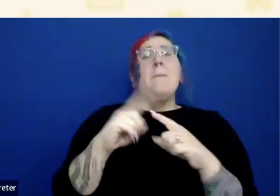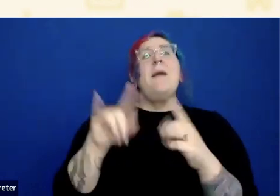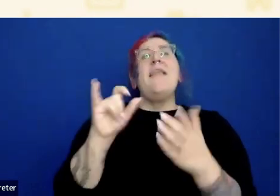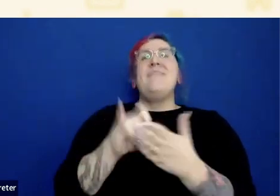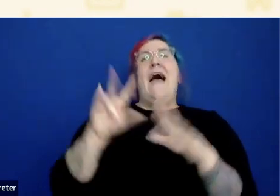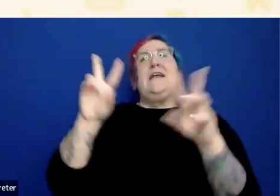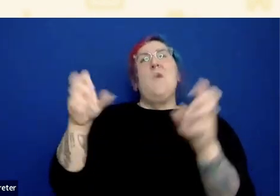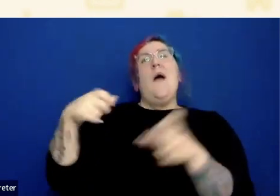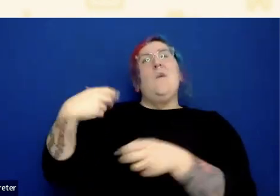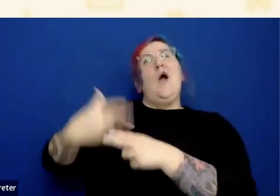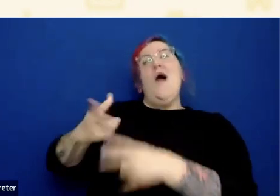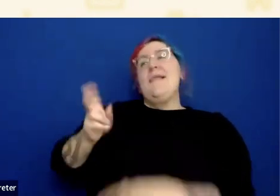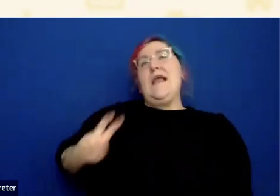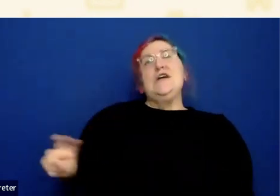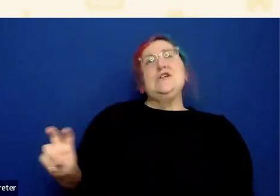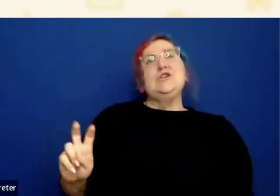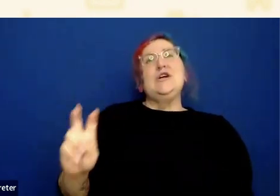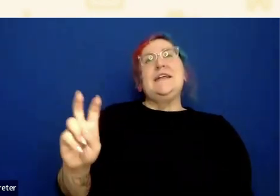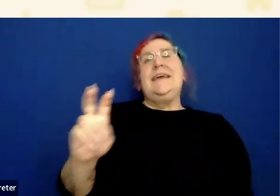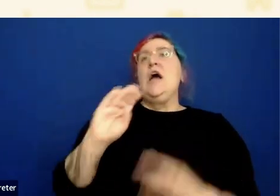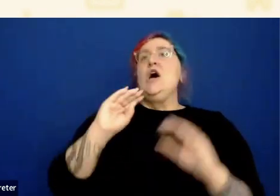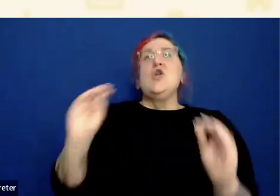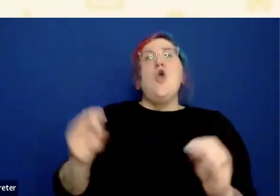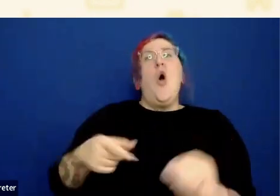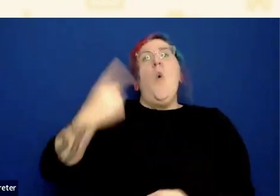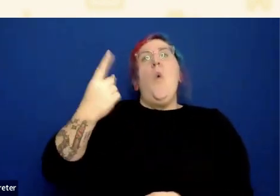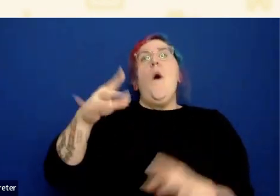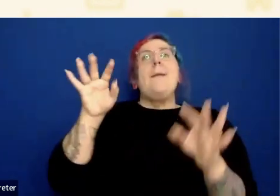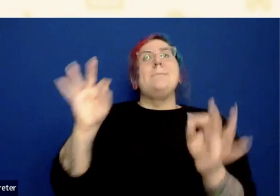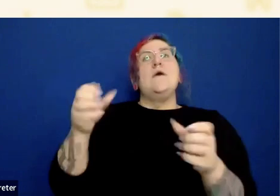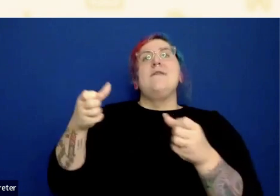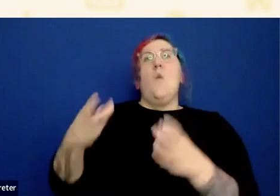No one way is going to be the right way to do it.